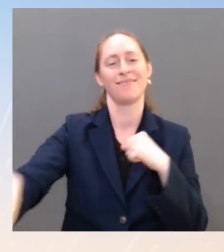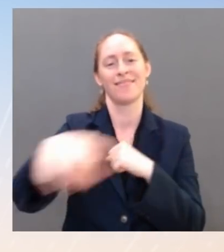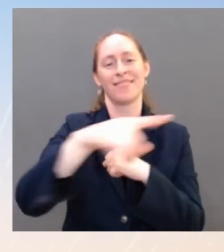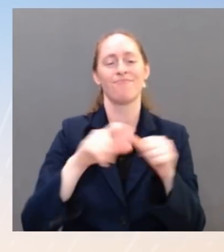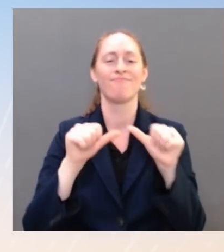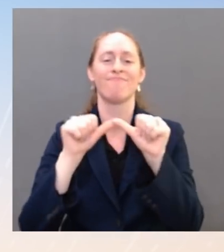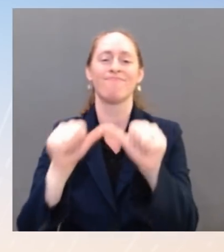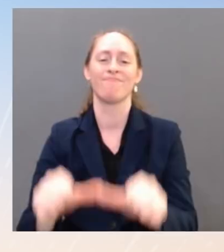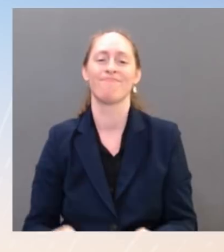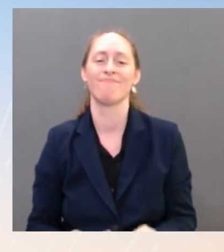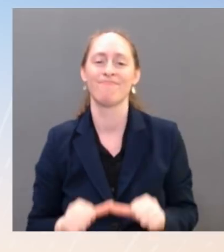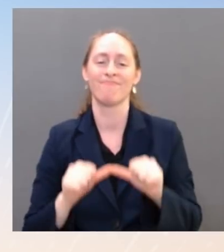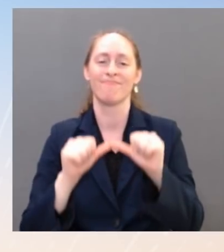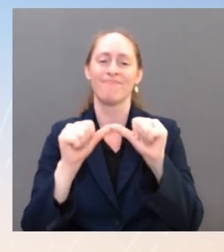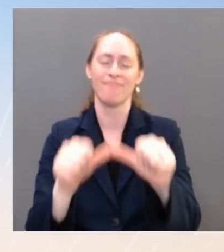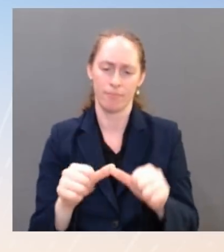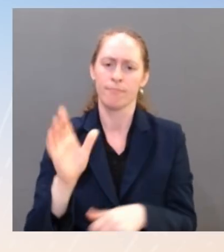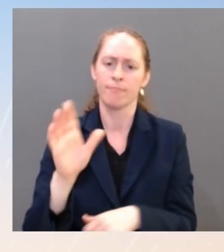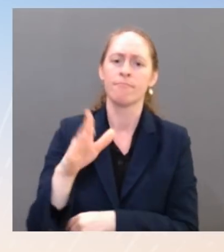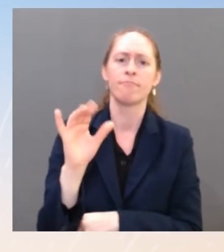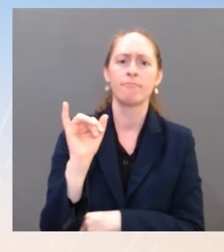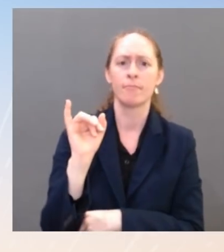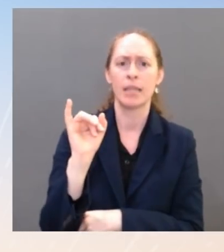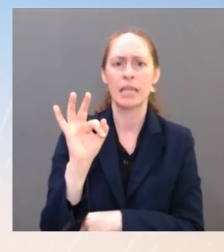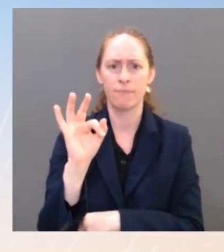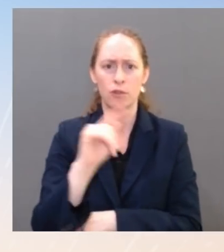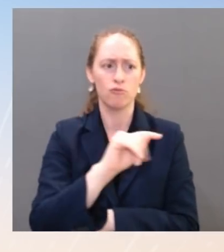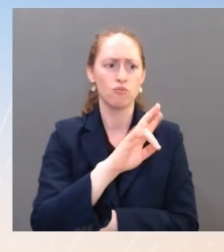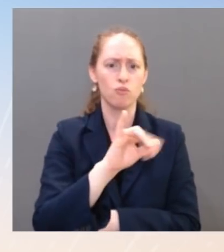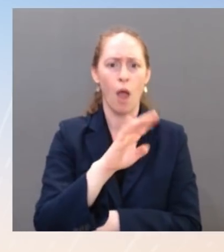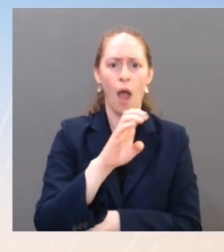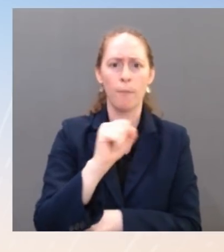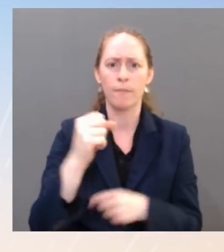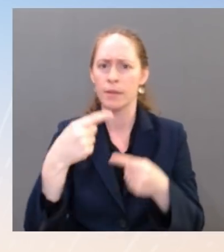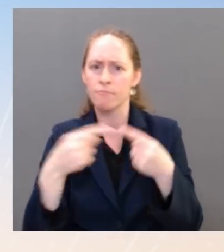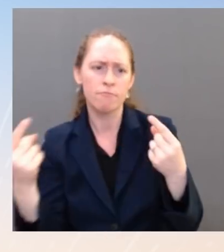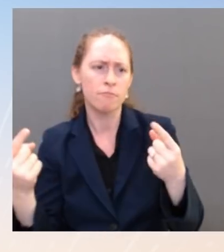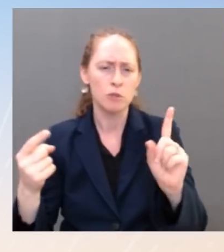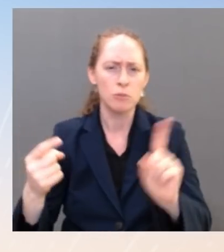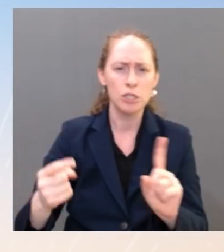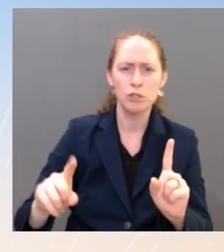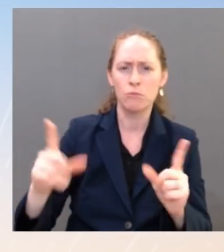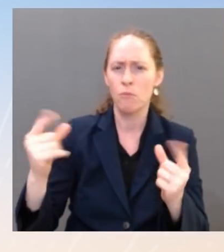And the best part is we're just getting started. I look forward to continuing to work with my good friends